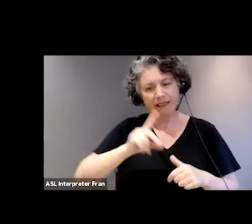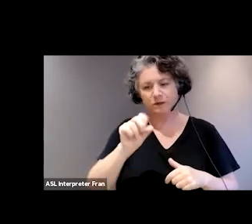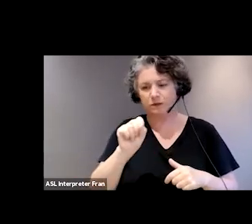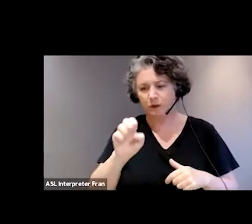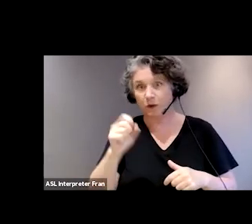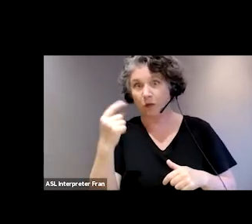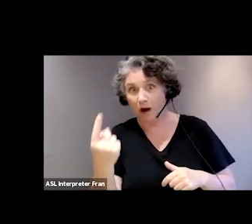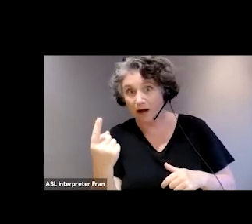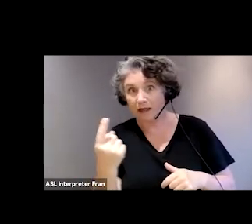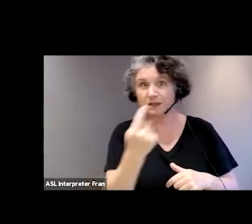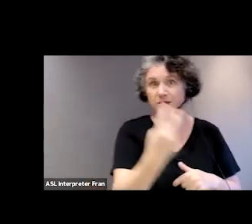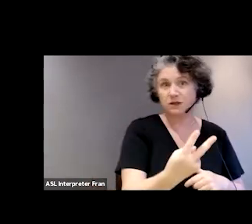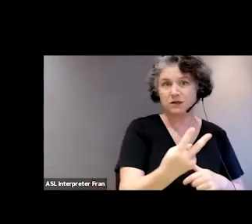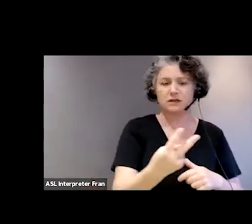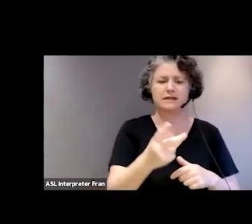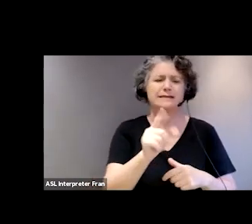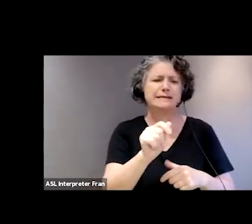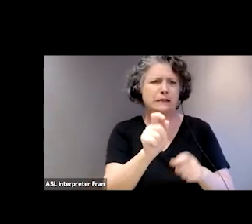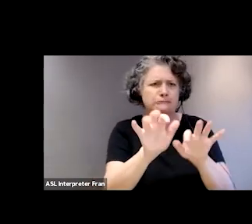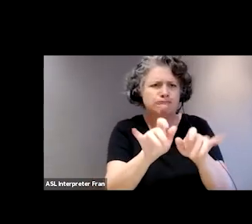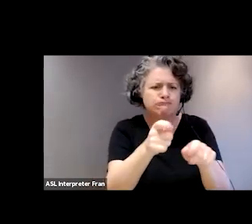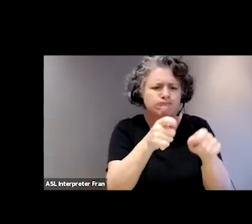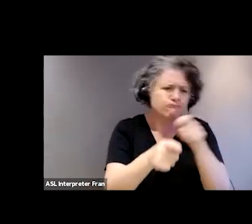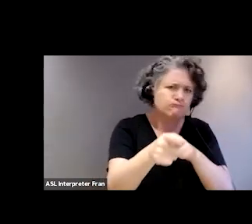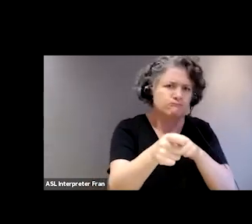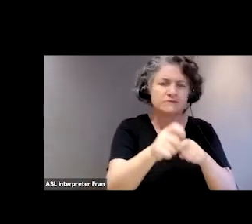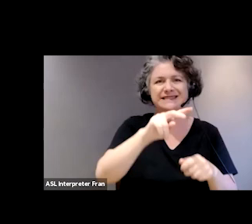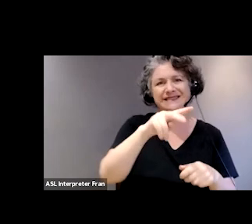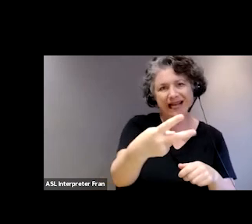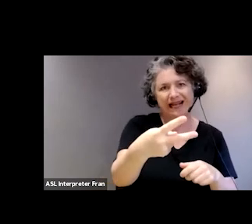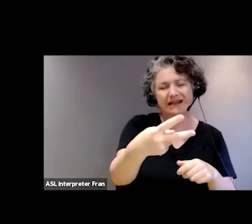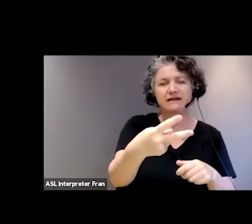health and done that, because that's